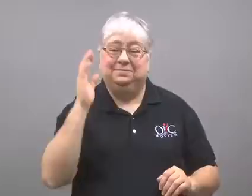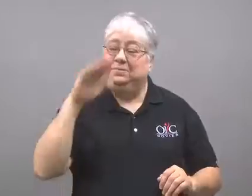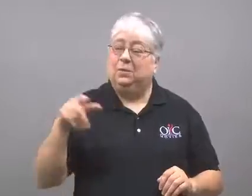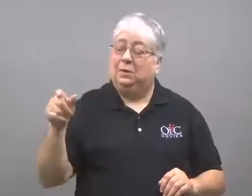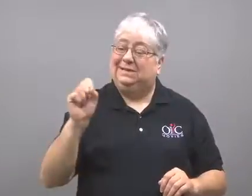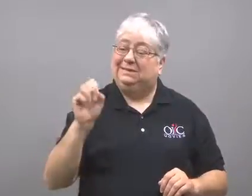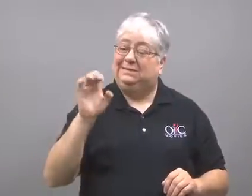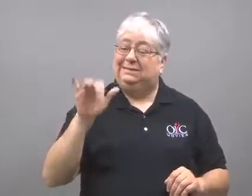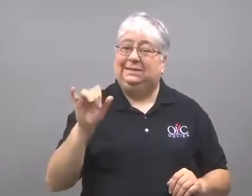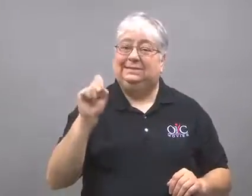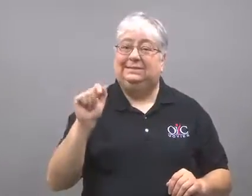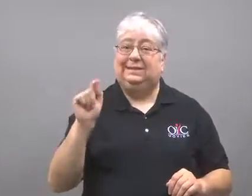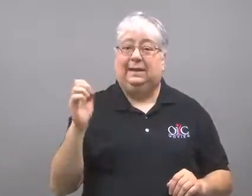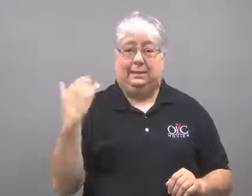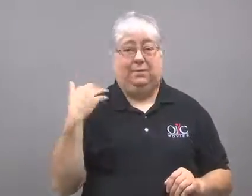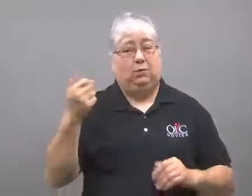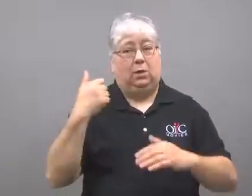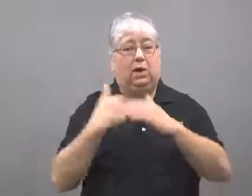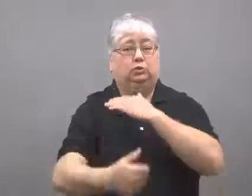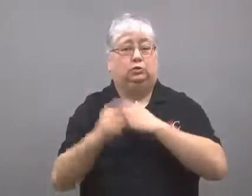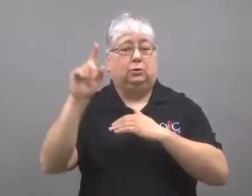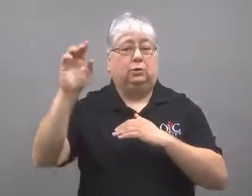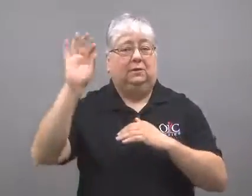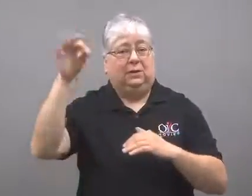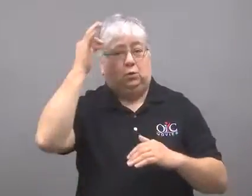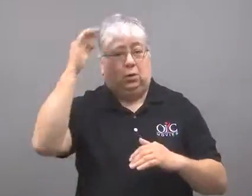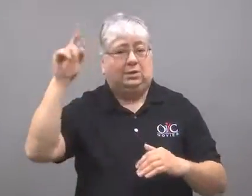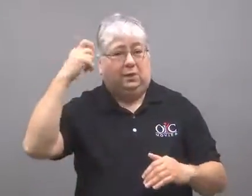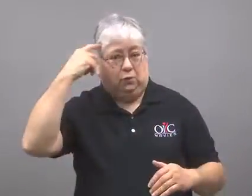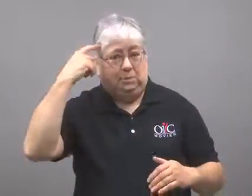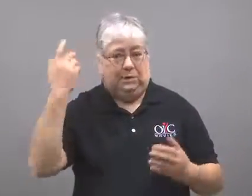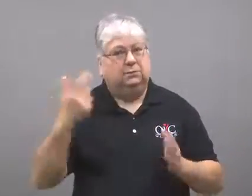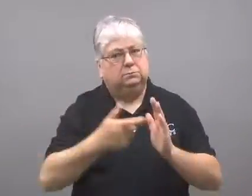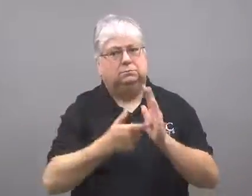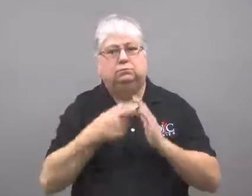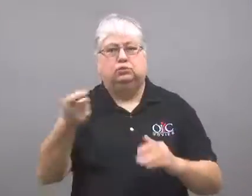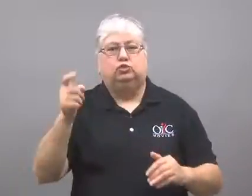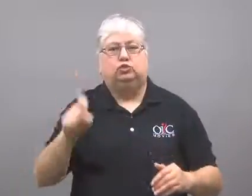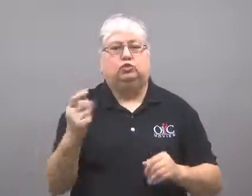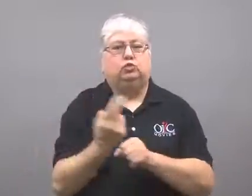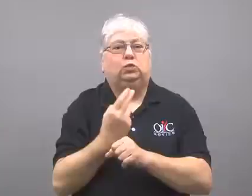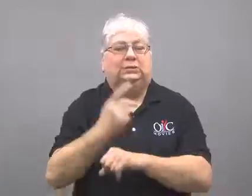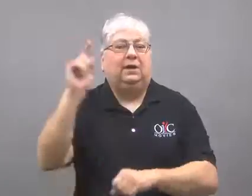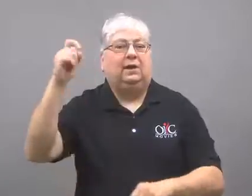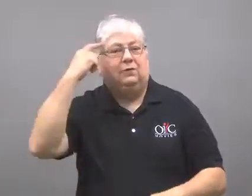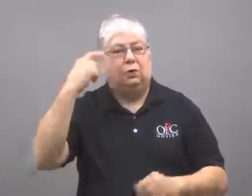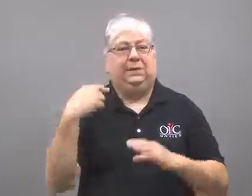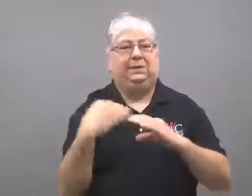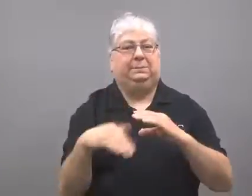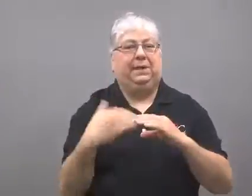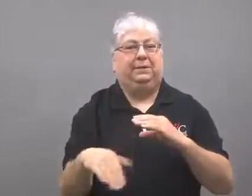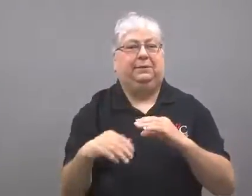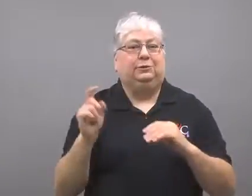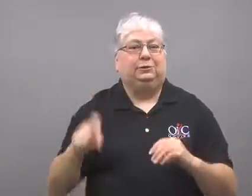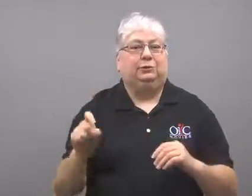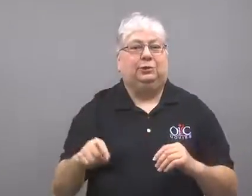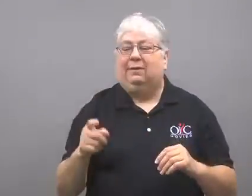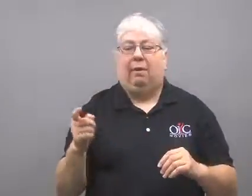As Secretary of State, a federal employee, she was required to use her government email.